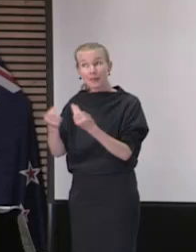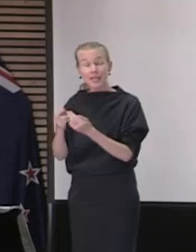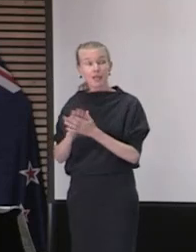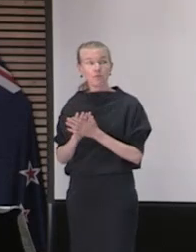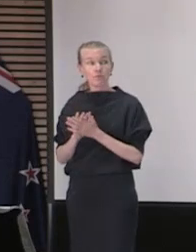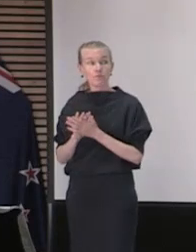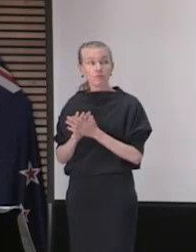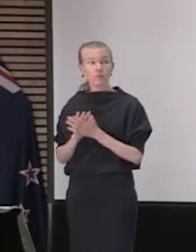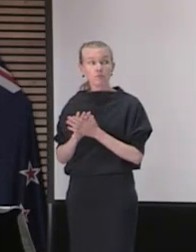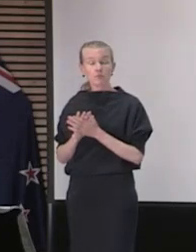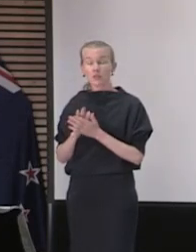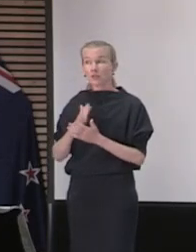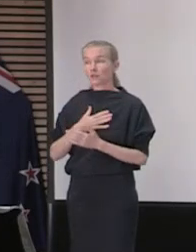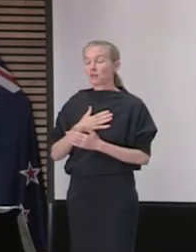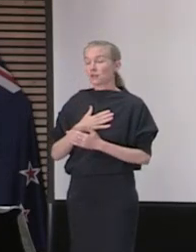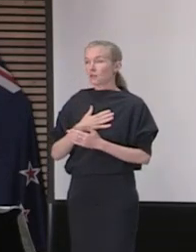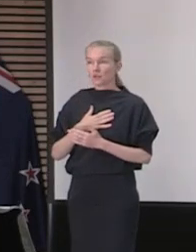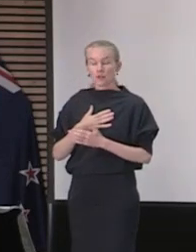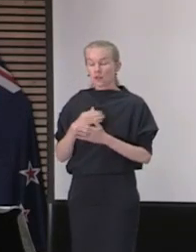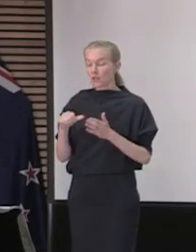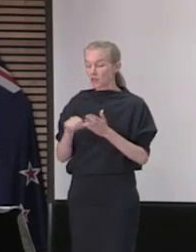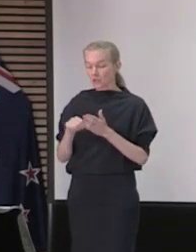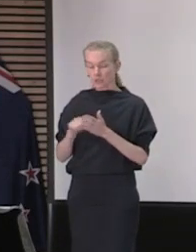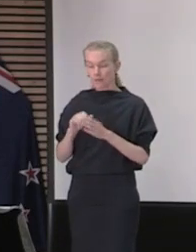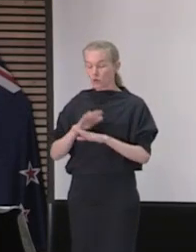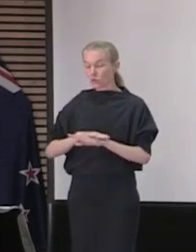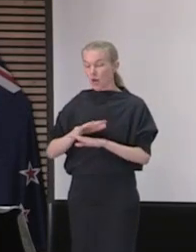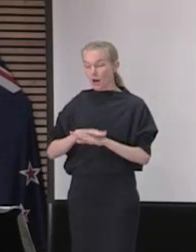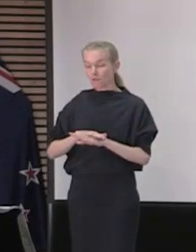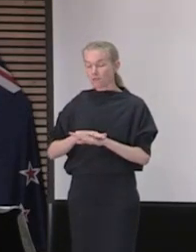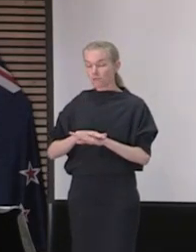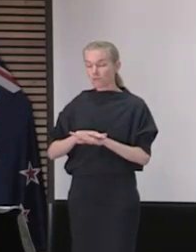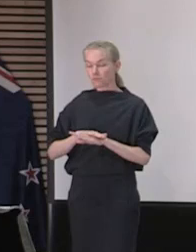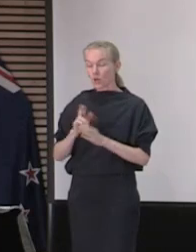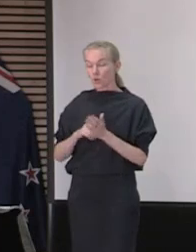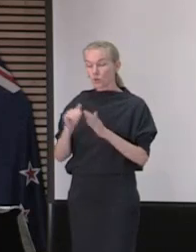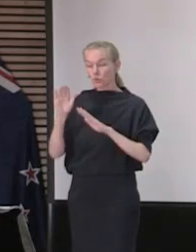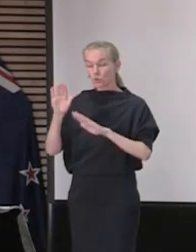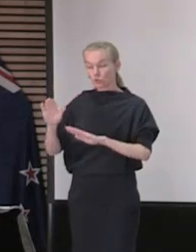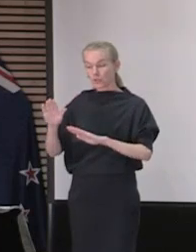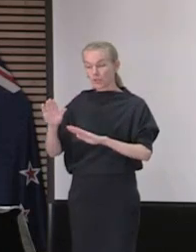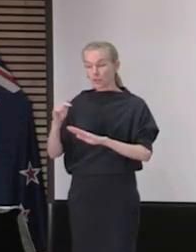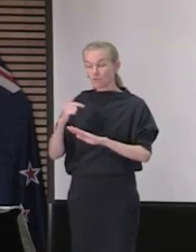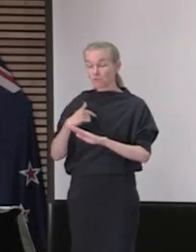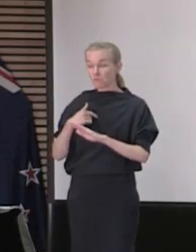this period of time. And I know this is coldcomfort, but I hope for all ofthose whanau who have lostloved